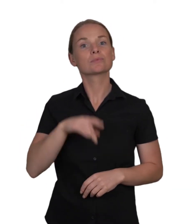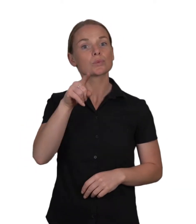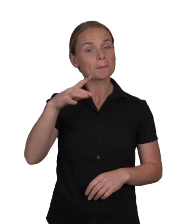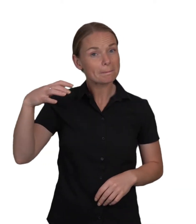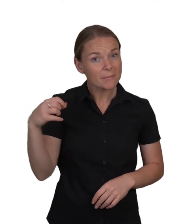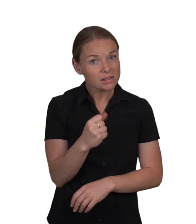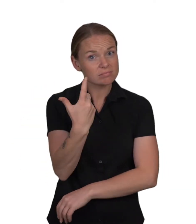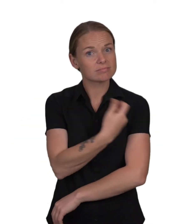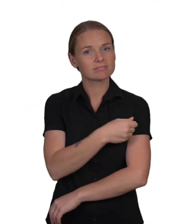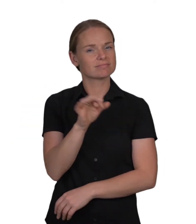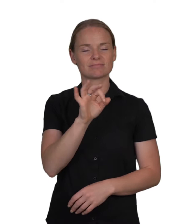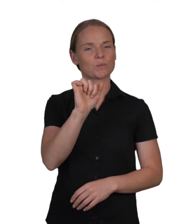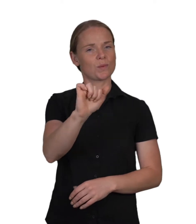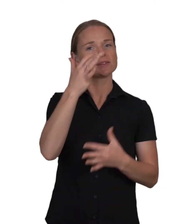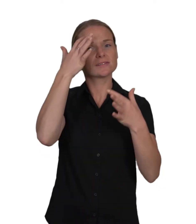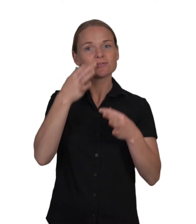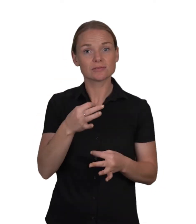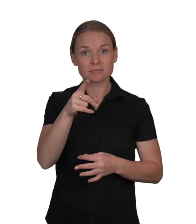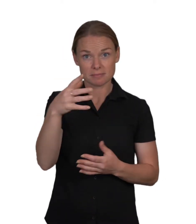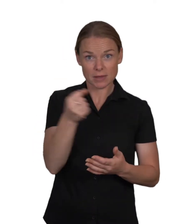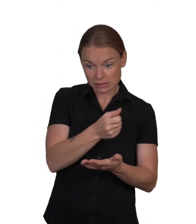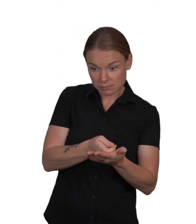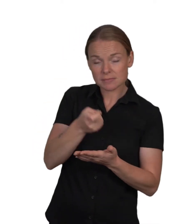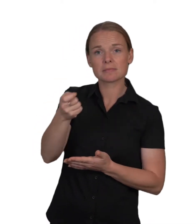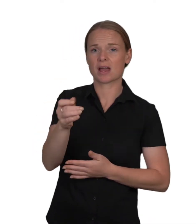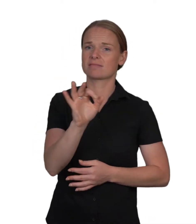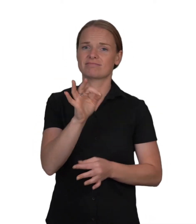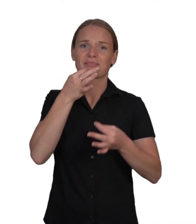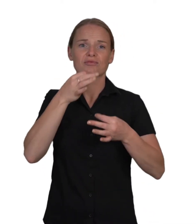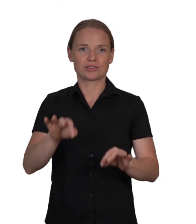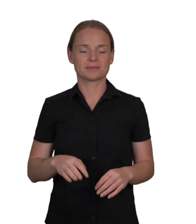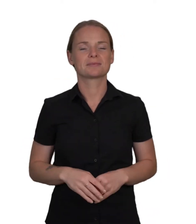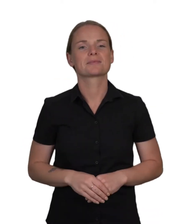Vaccination is voluntary and free.